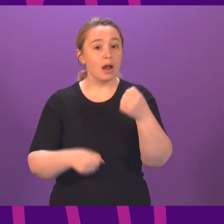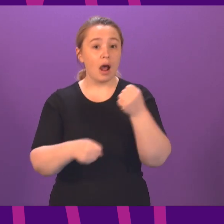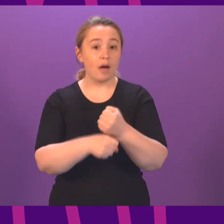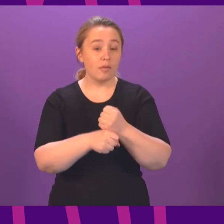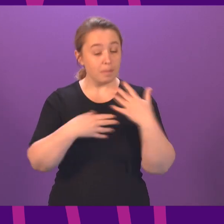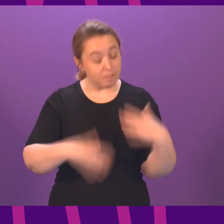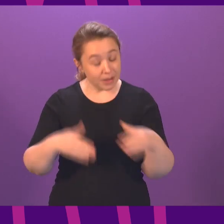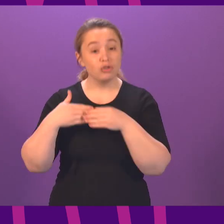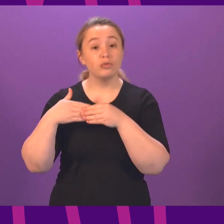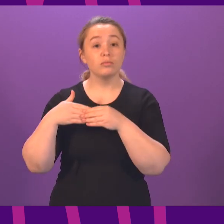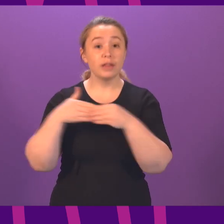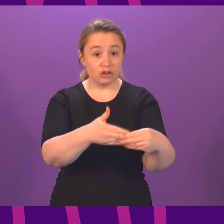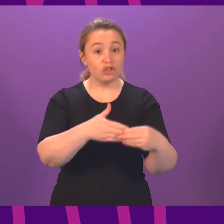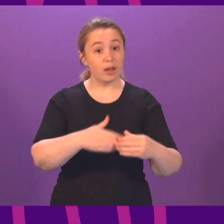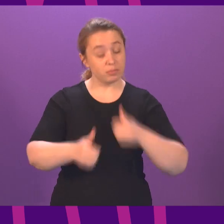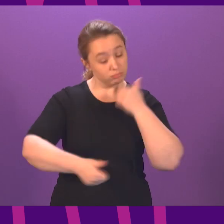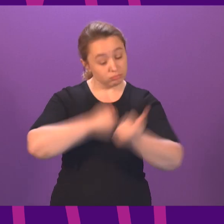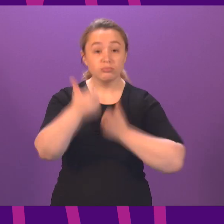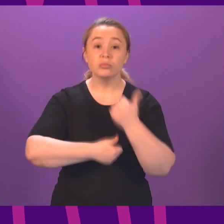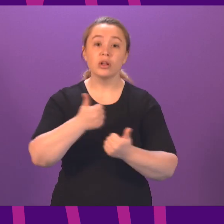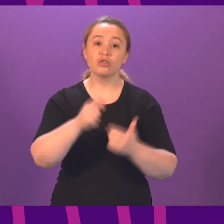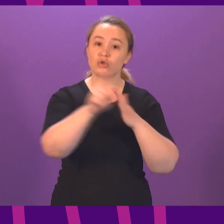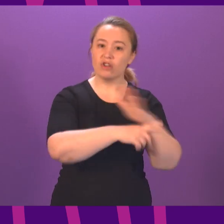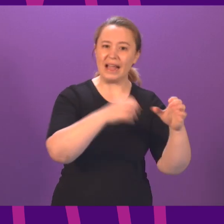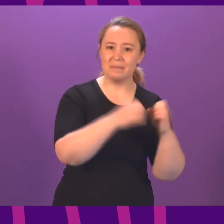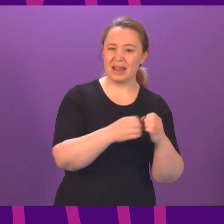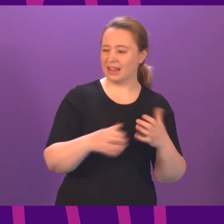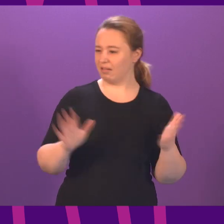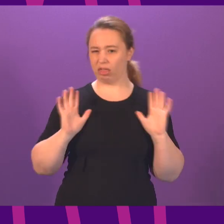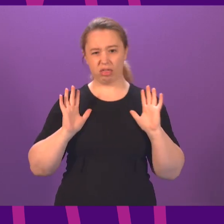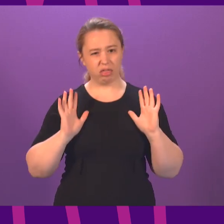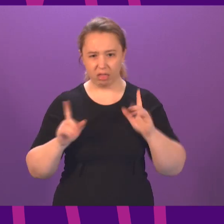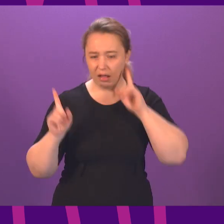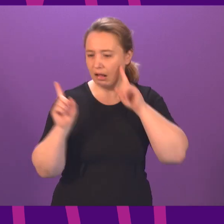leadership that Jackie Baillie finds so difficult to take.